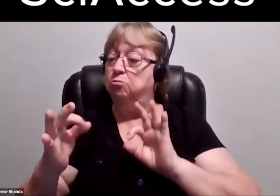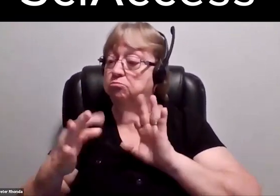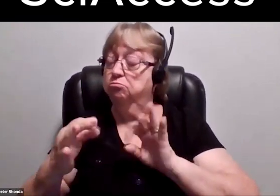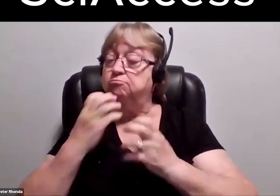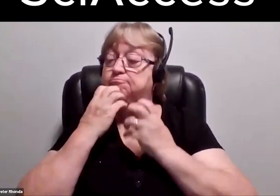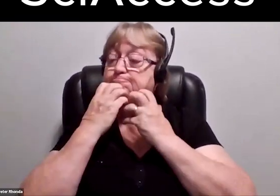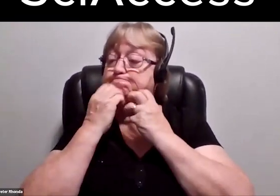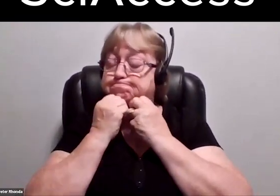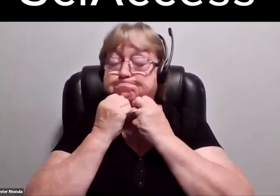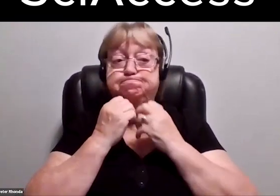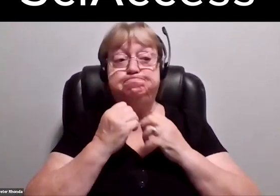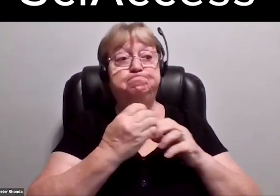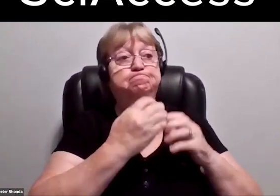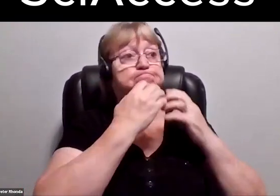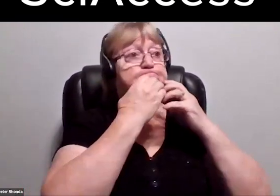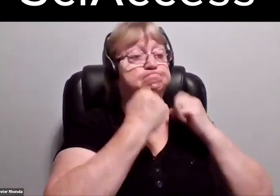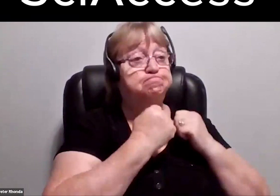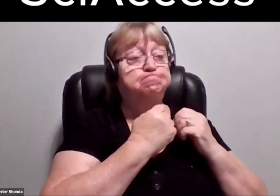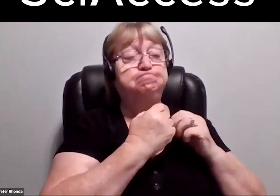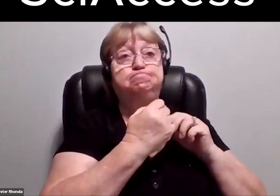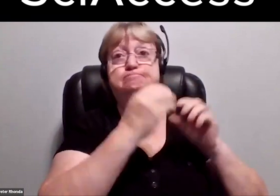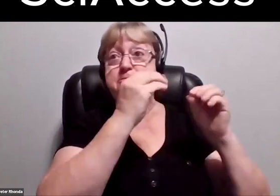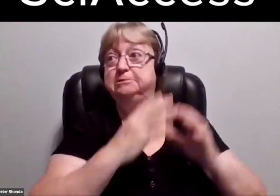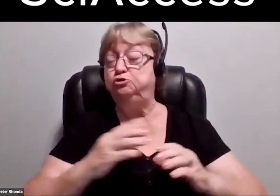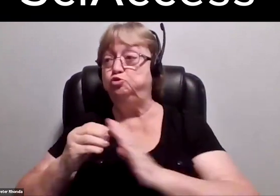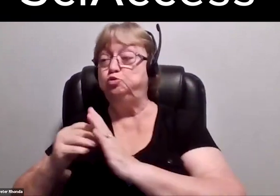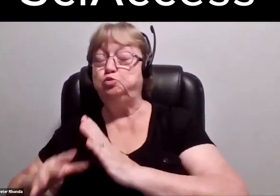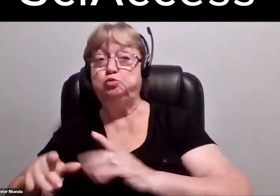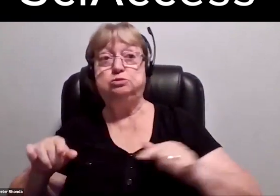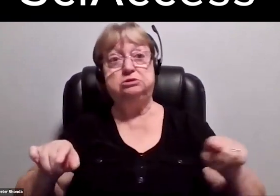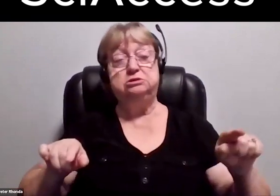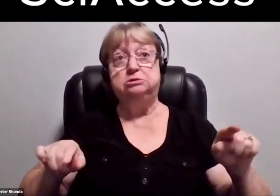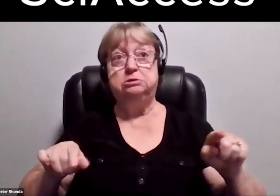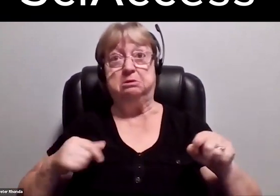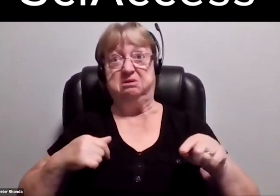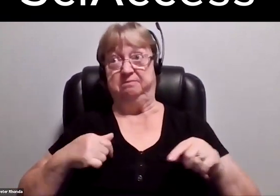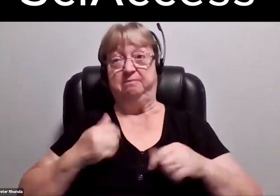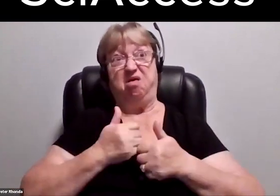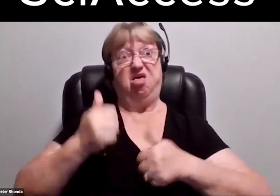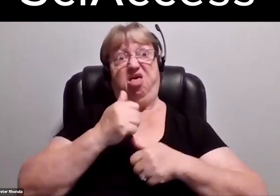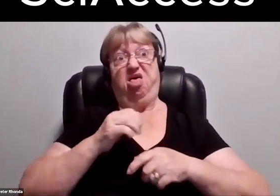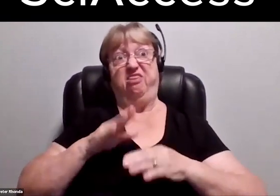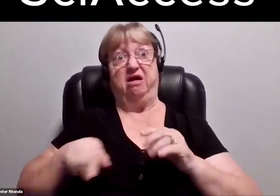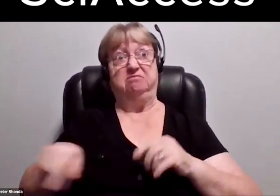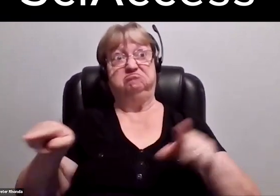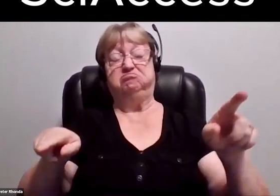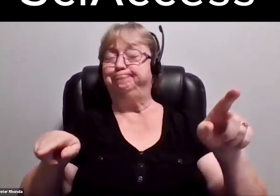on an equal level, right? We are not any better than they are. In fact, they, I would say, are much better